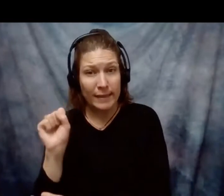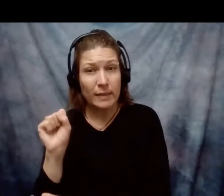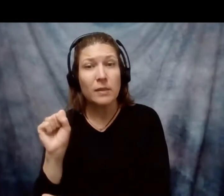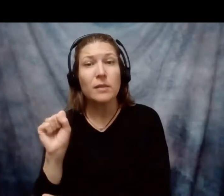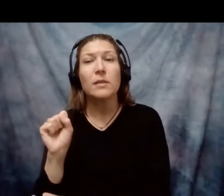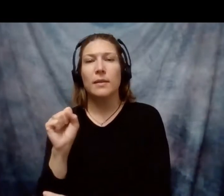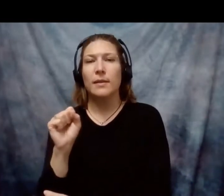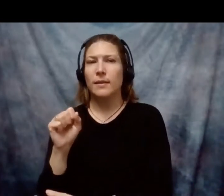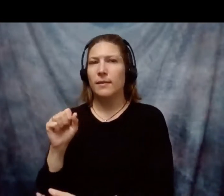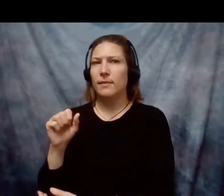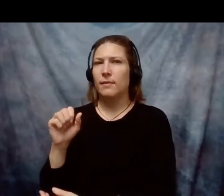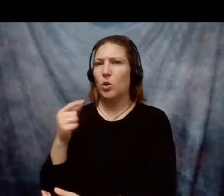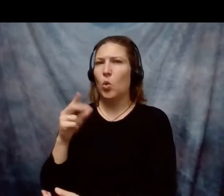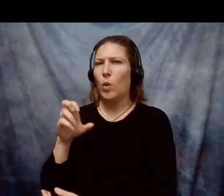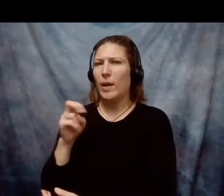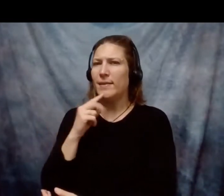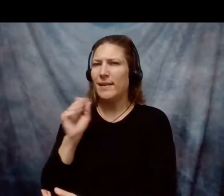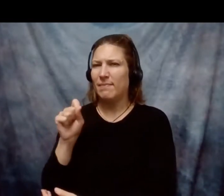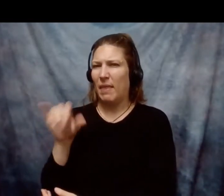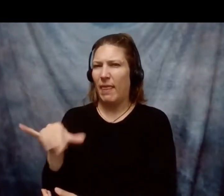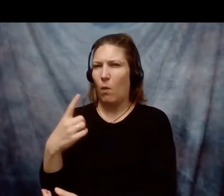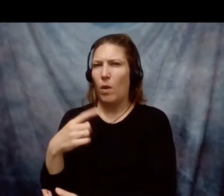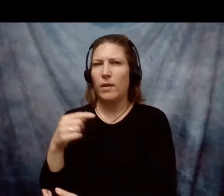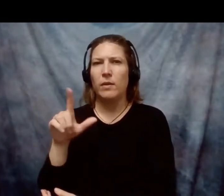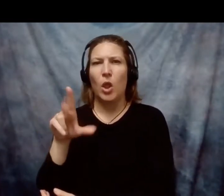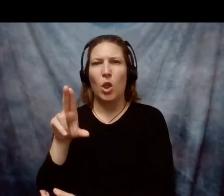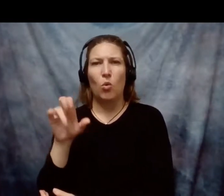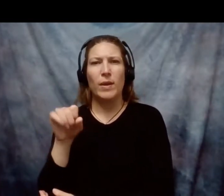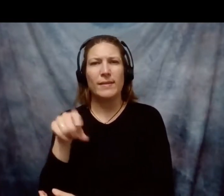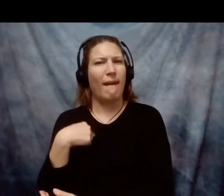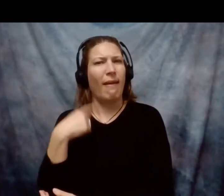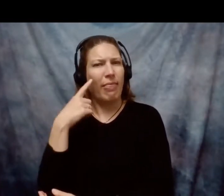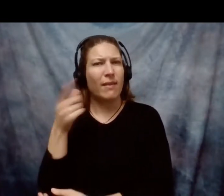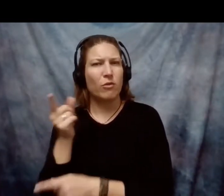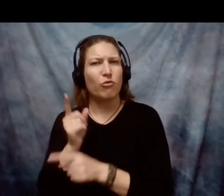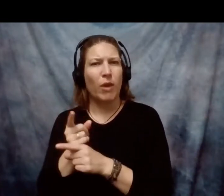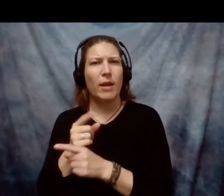i believe so yeah okay so i will show it one more time and i realized that was